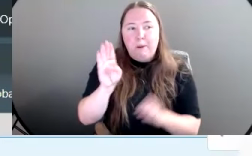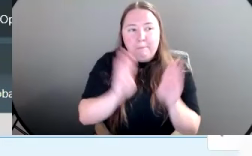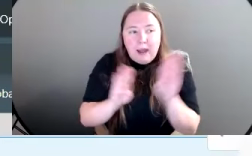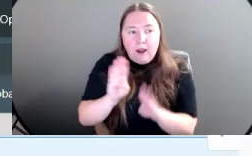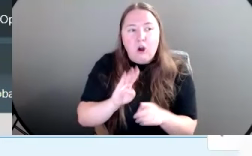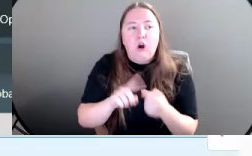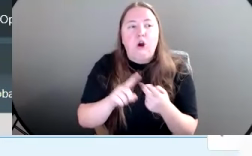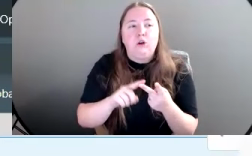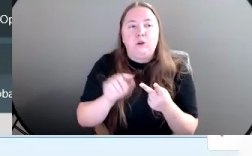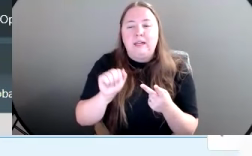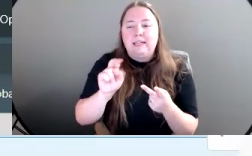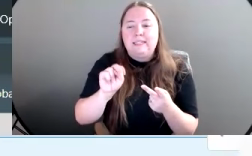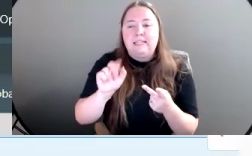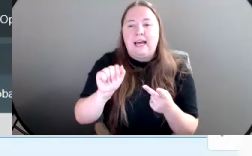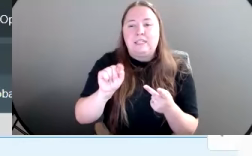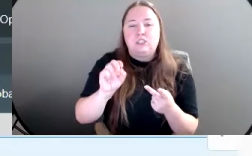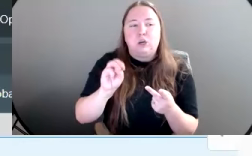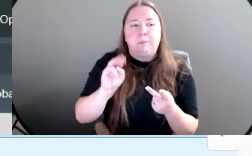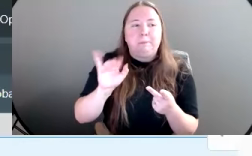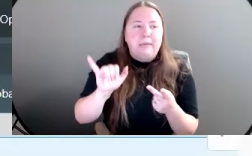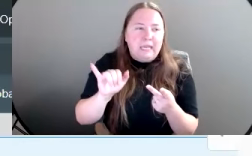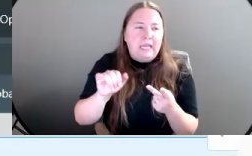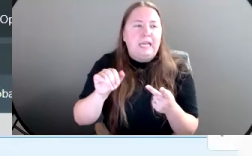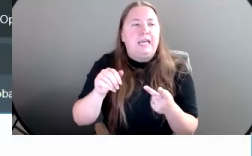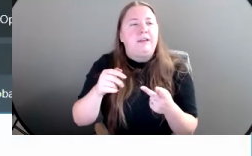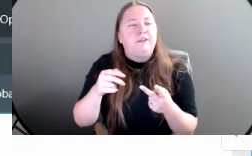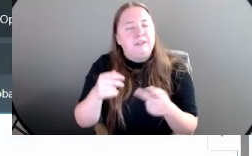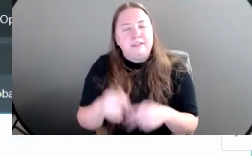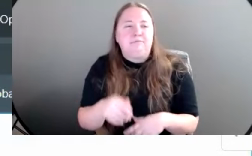anatomy and, physiology, those specific topics.